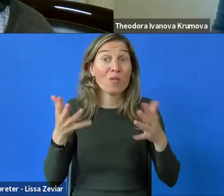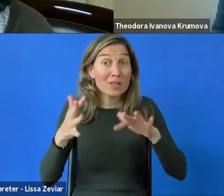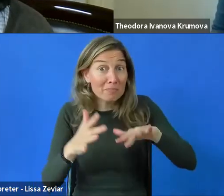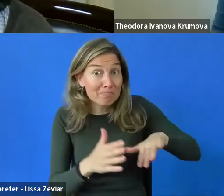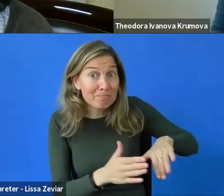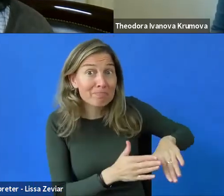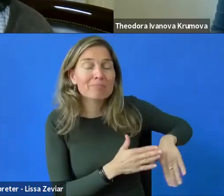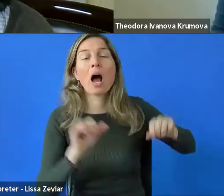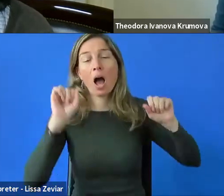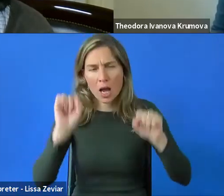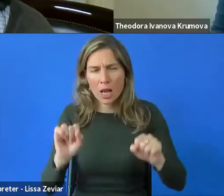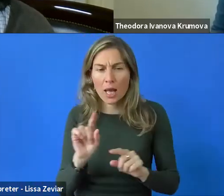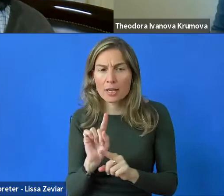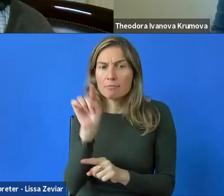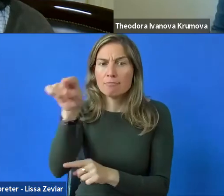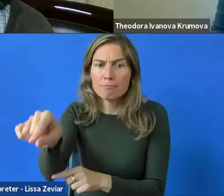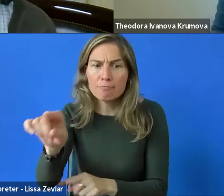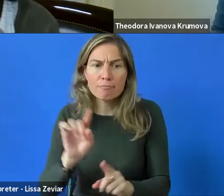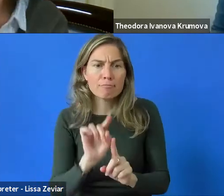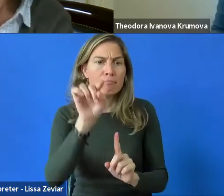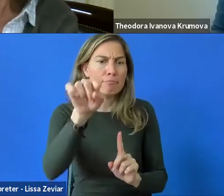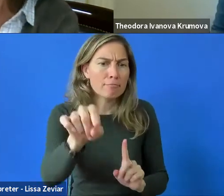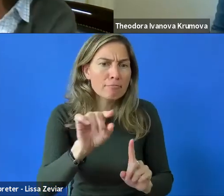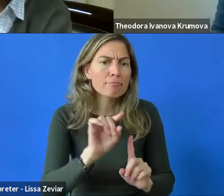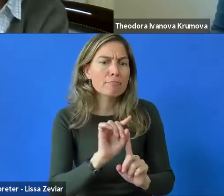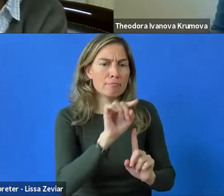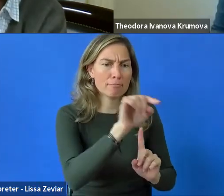And all of the findings of the inquiry are eventually made public